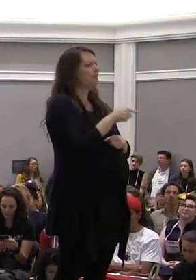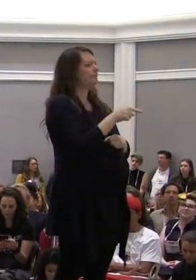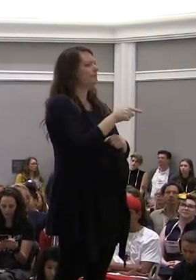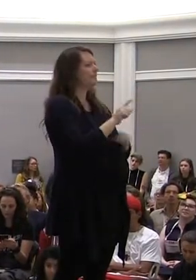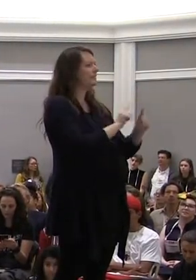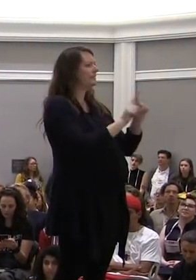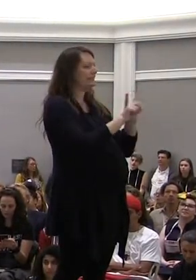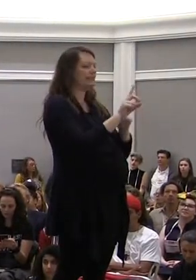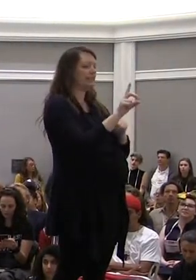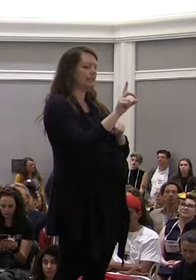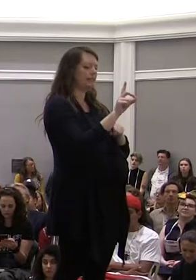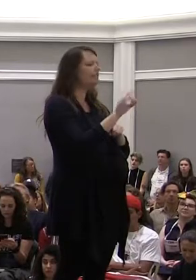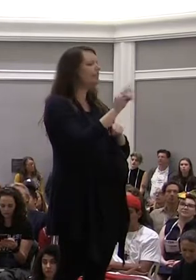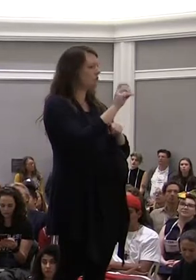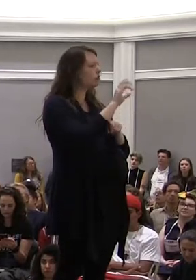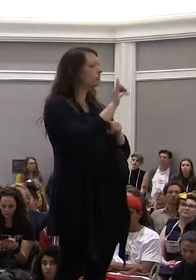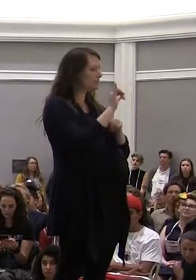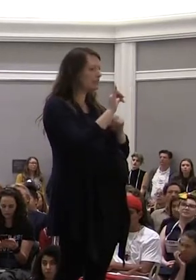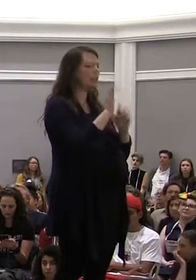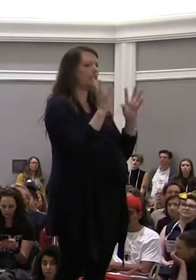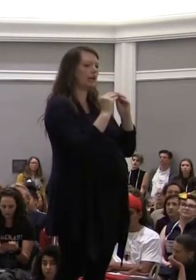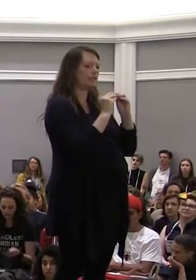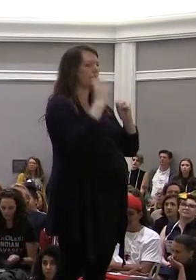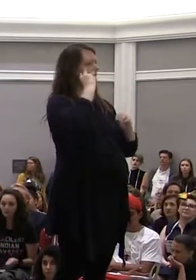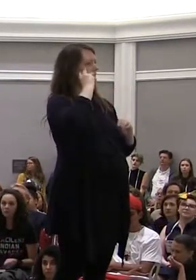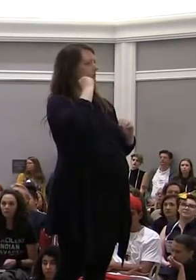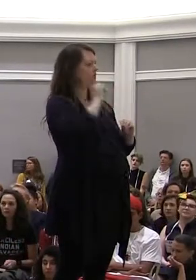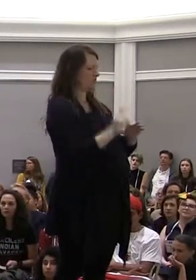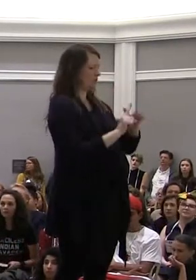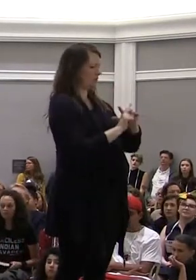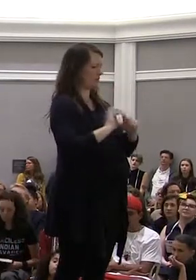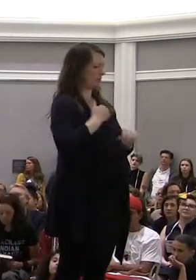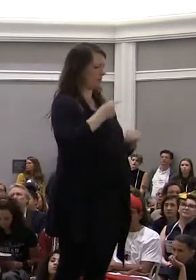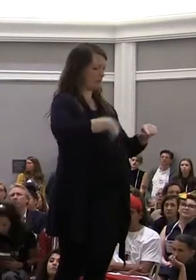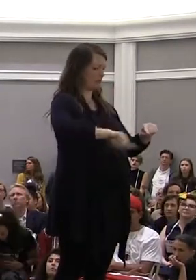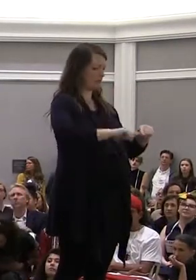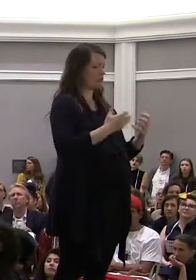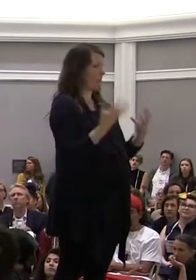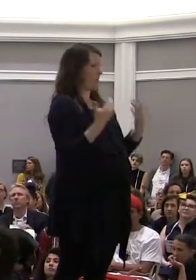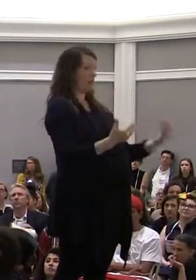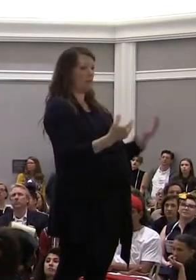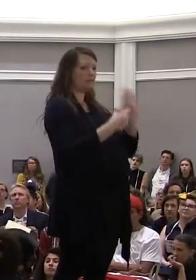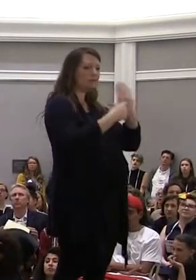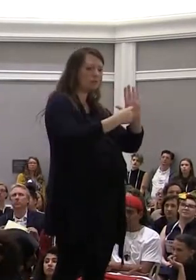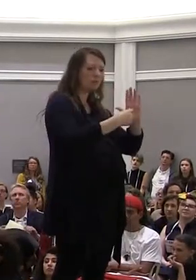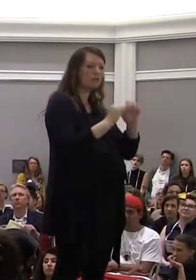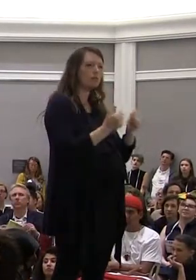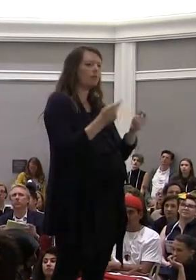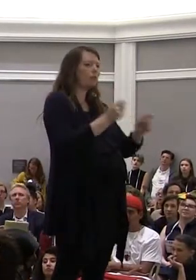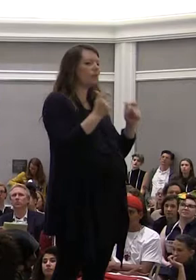that was showing up in our circle. So to demonstrate that, we want to do just a quick bit of cultural mapping